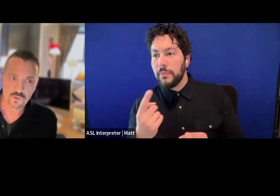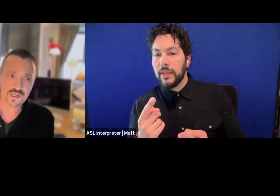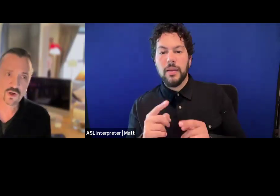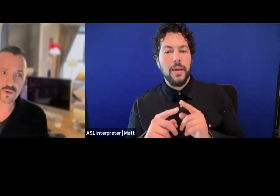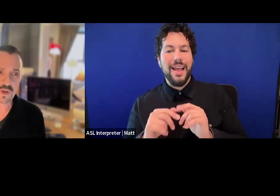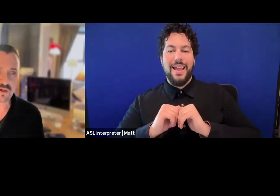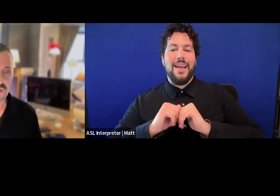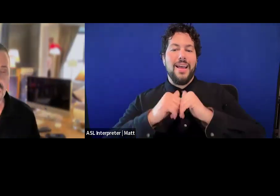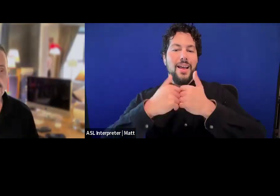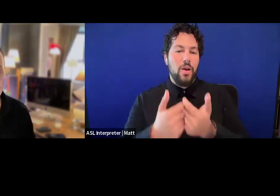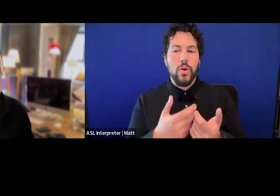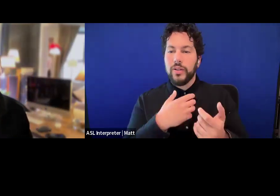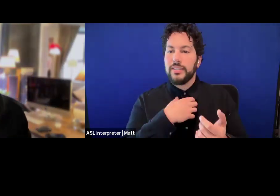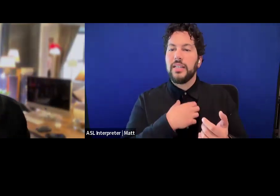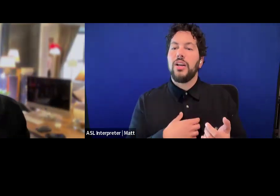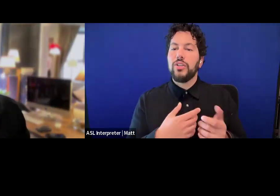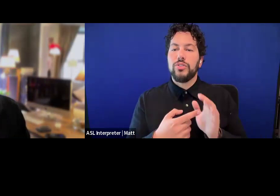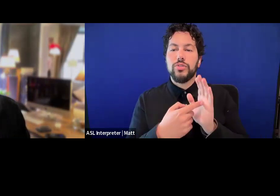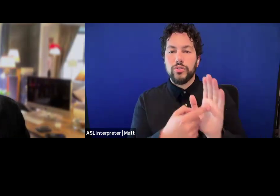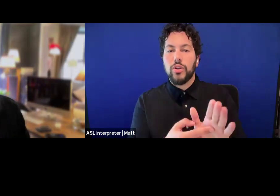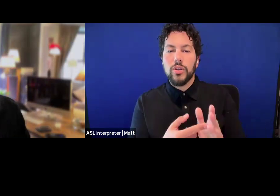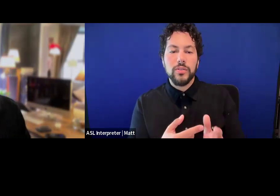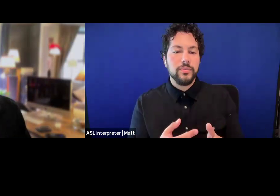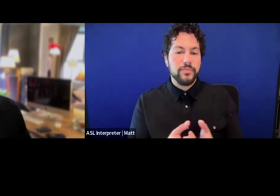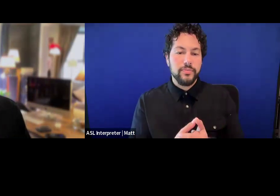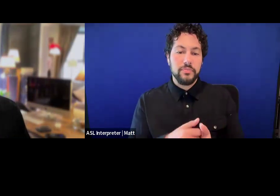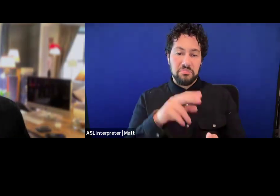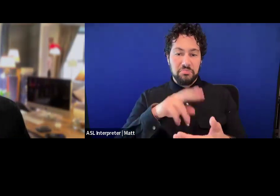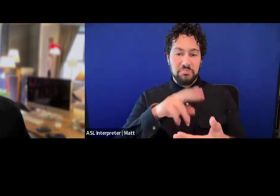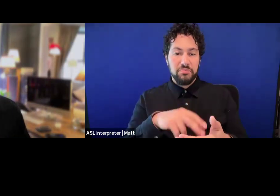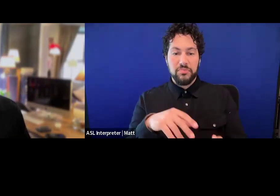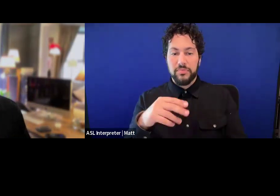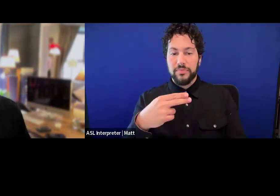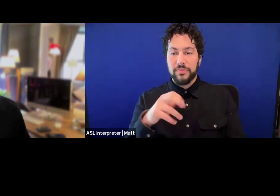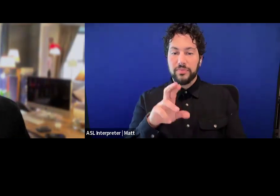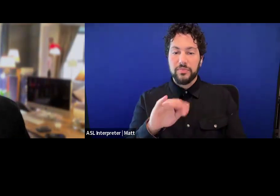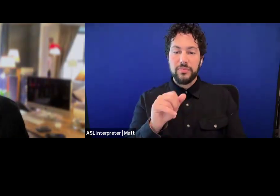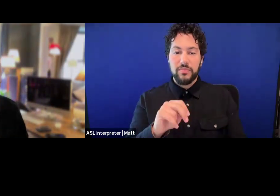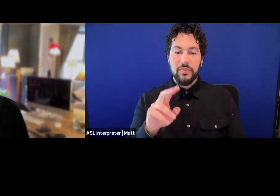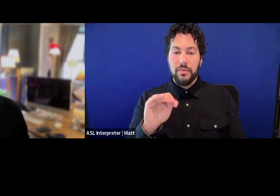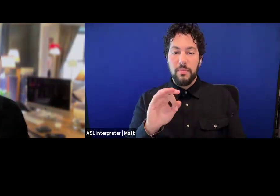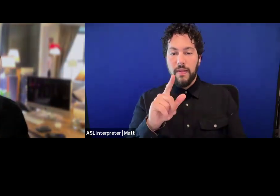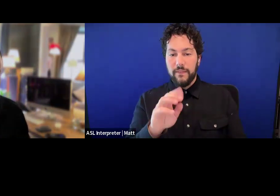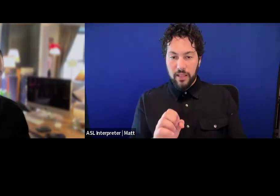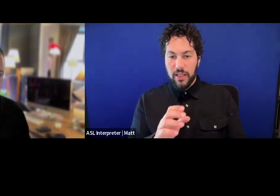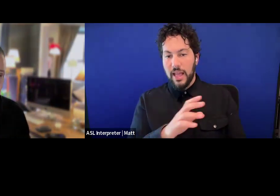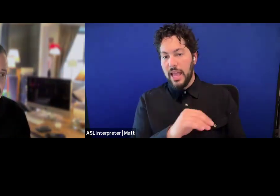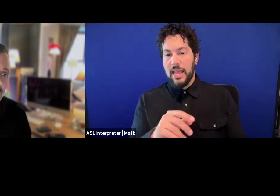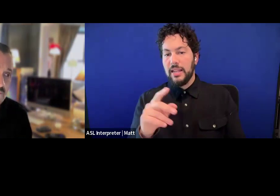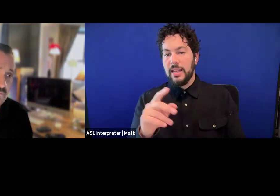Reading Herman Melville alongside Van Buskirk. I argue that Melville does not invent these intimacies. He transposes them.